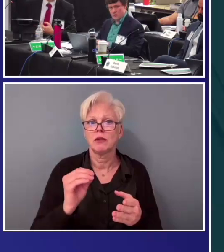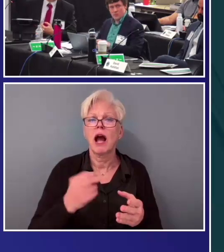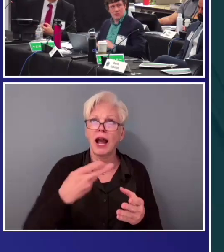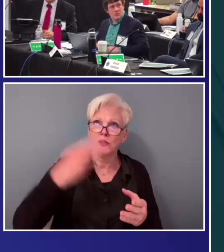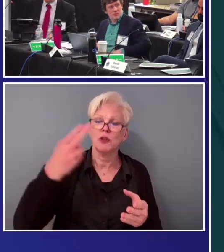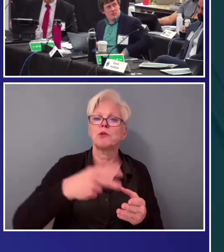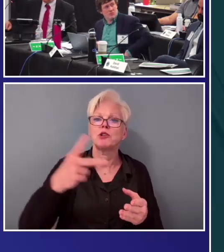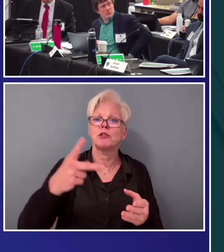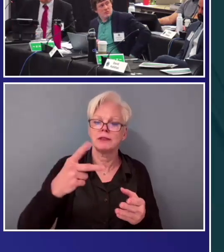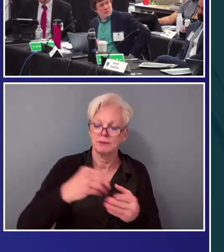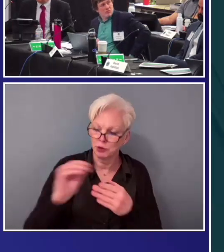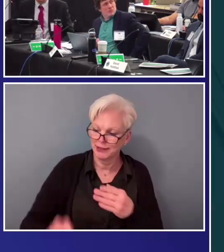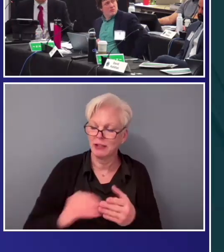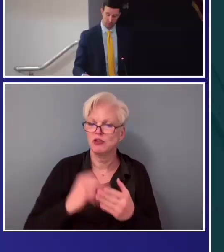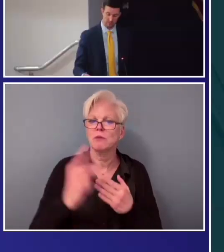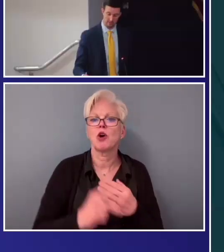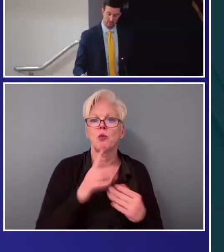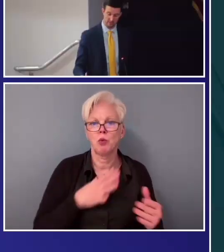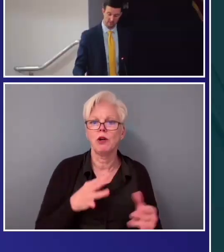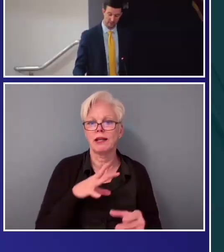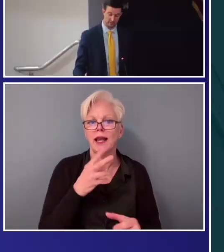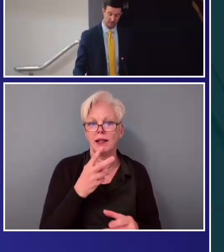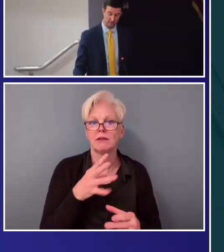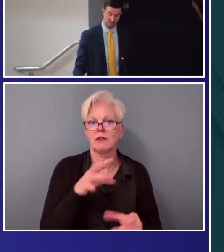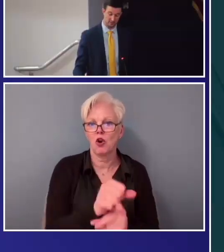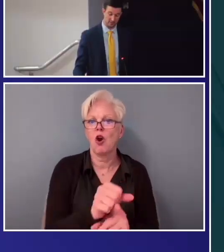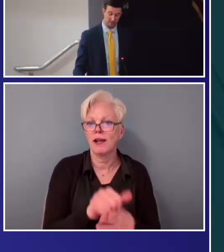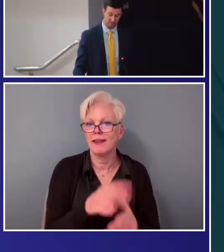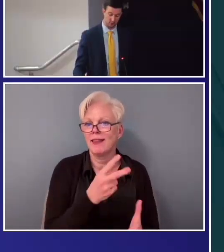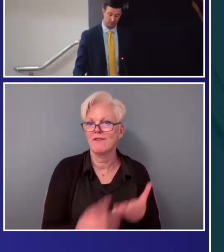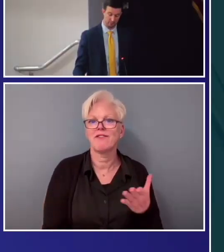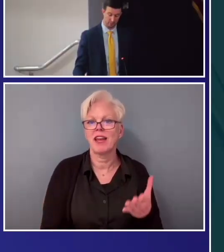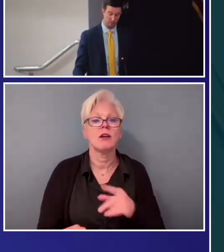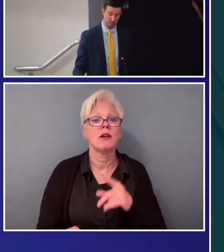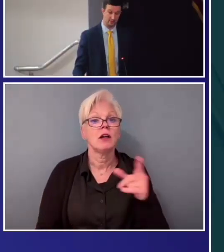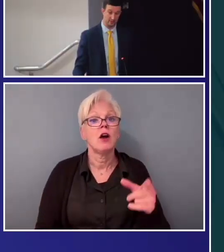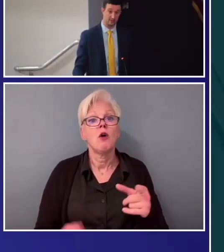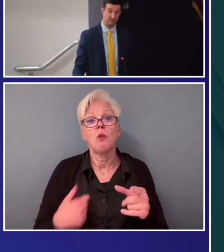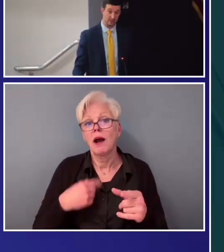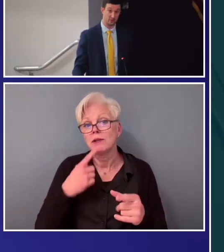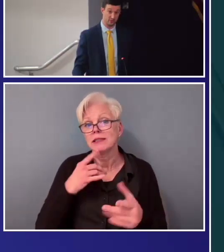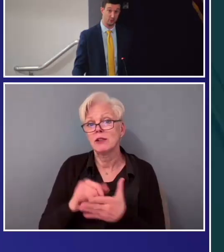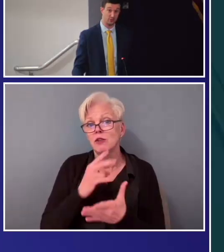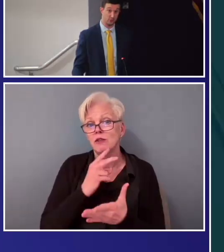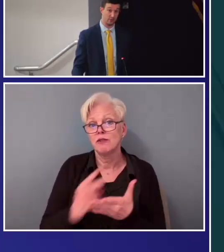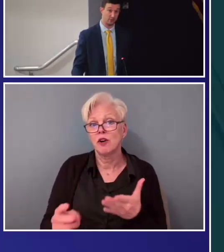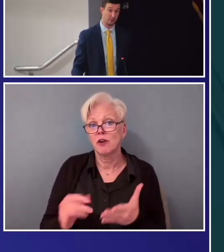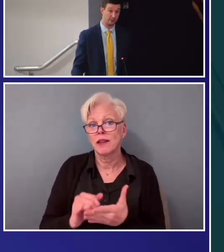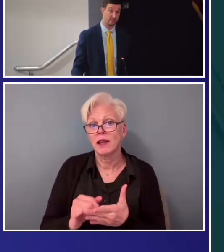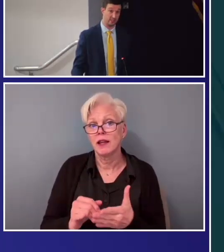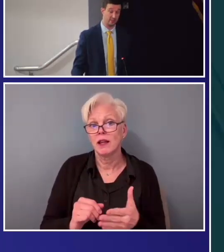My only addition to that would be that to fail the earnings test that we've proposed, in the sense that two out of three consecutive --